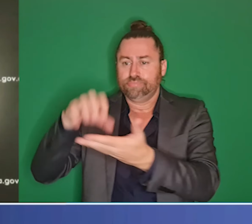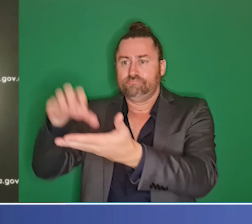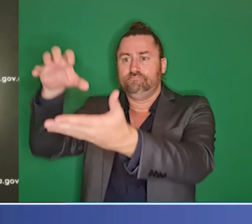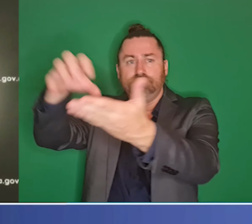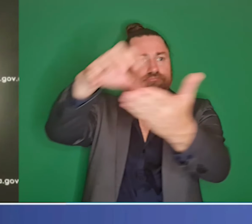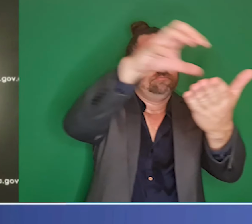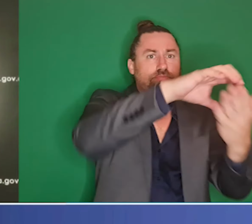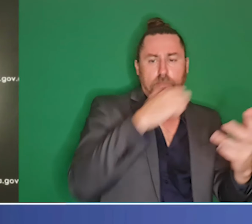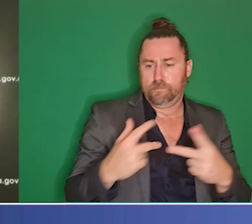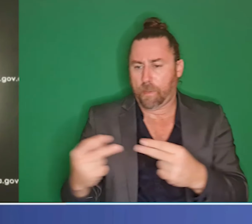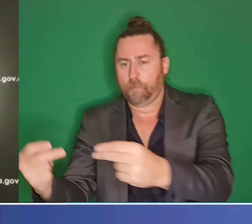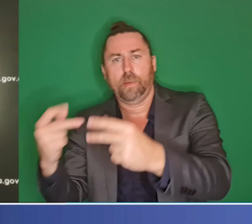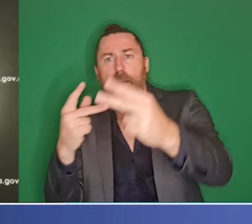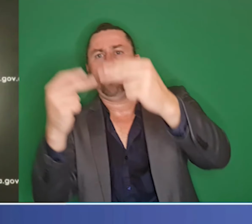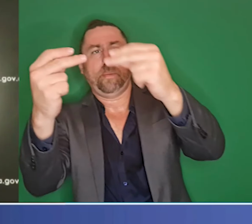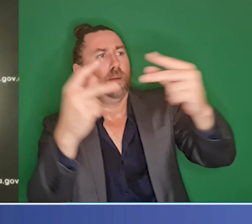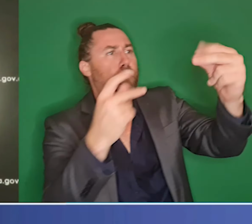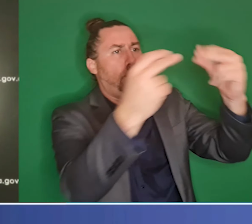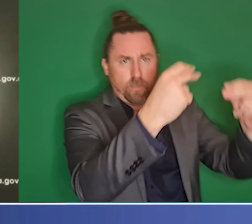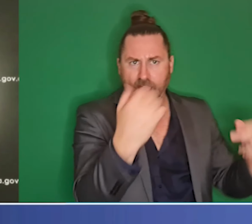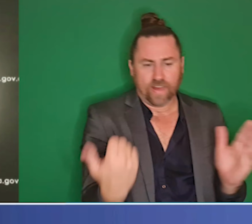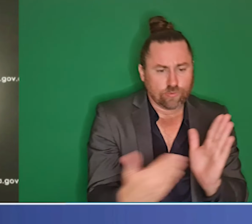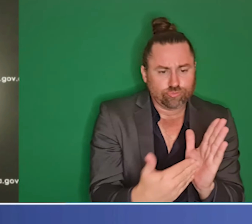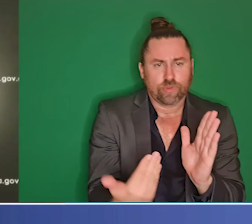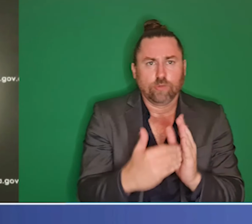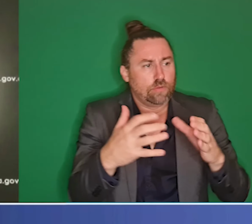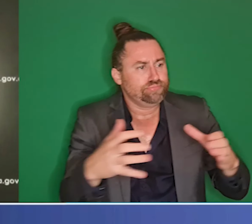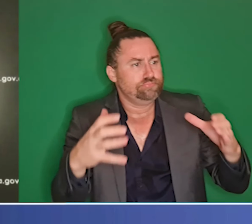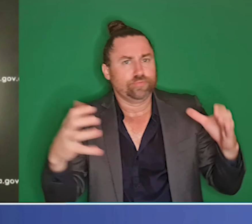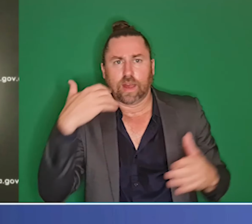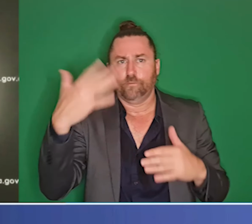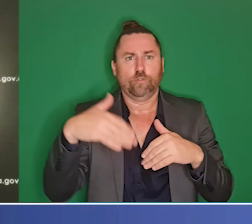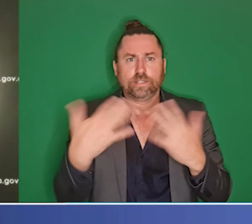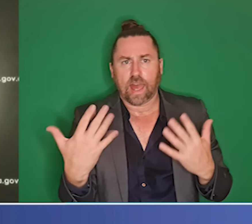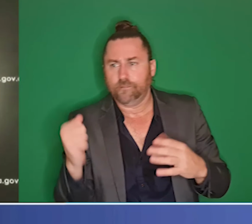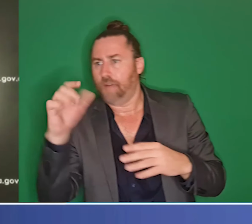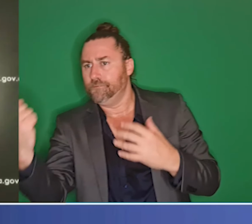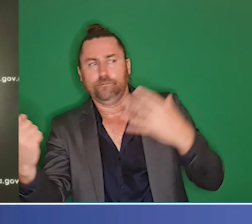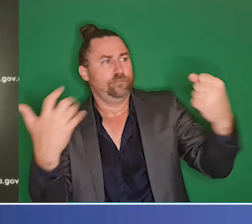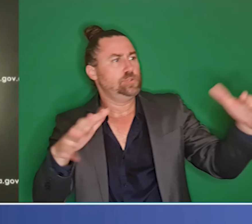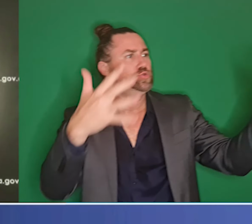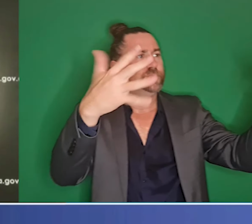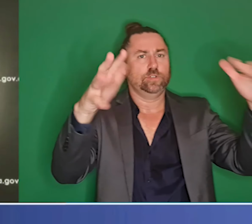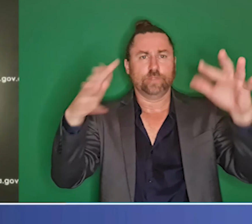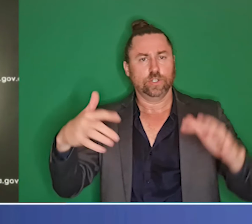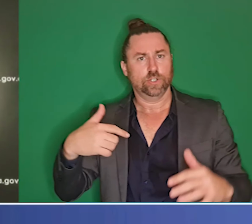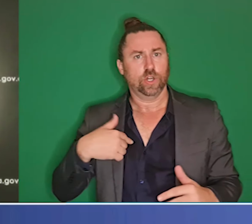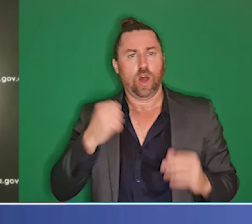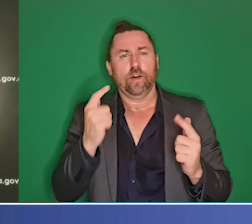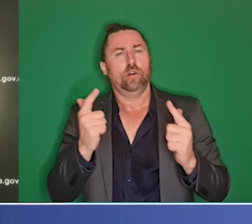and that's increasing significantly every day. And having spoken with General Frewen yesterday,